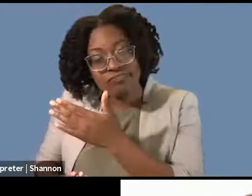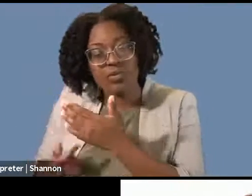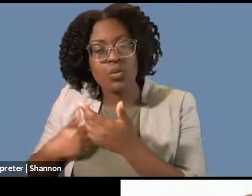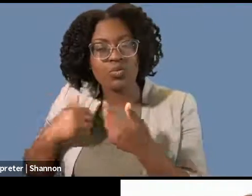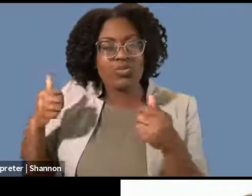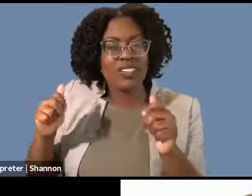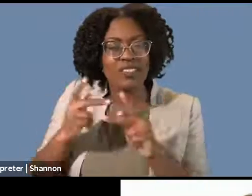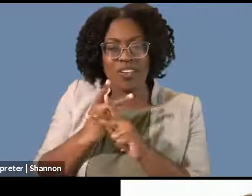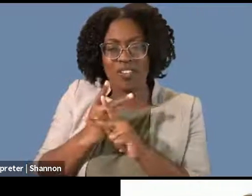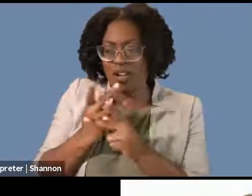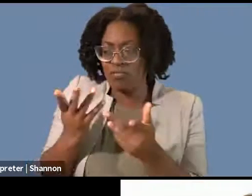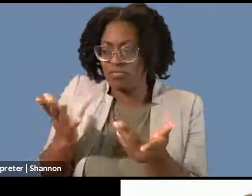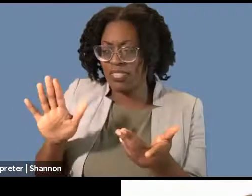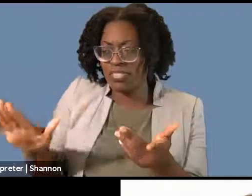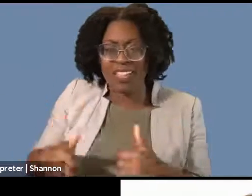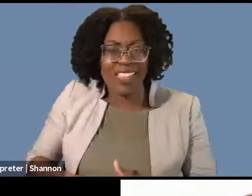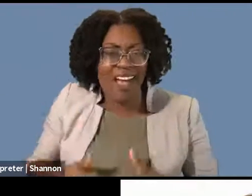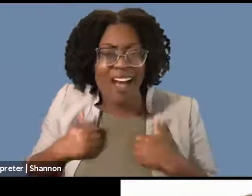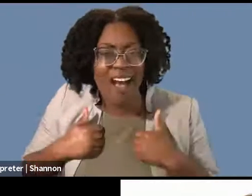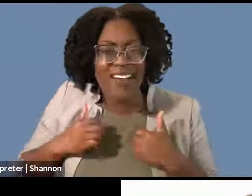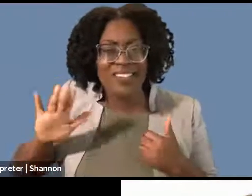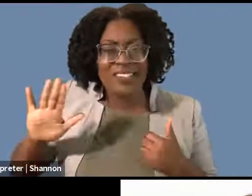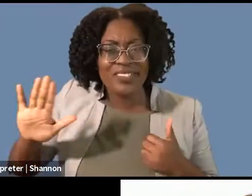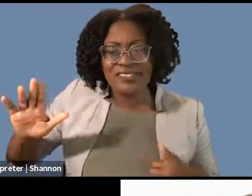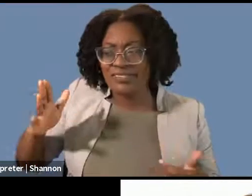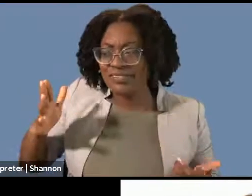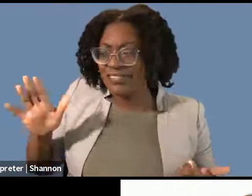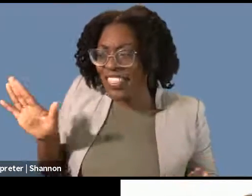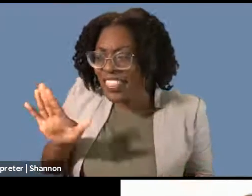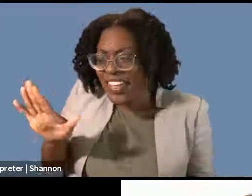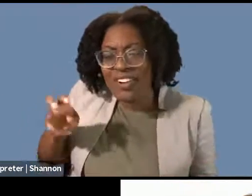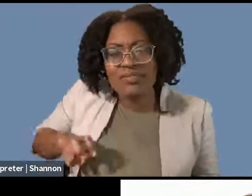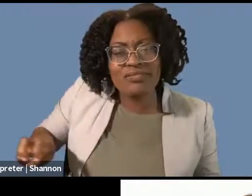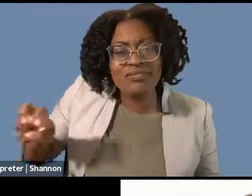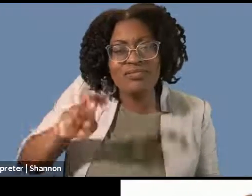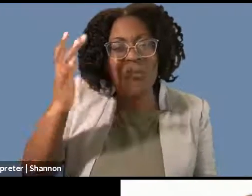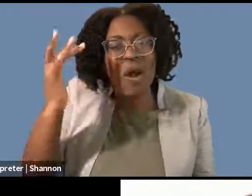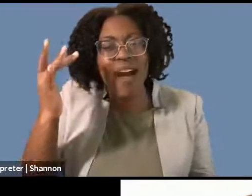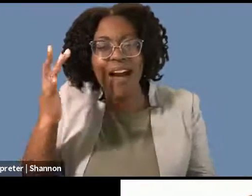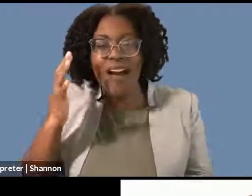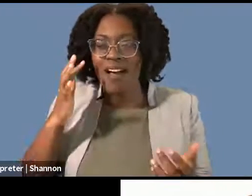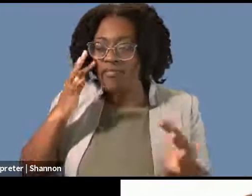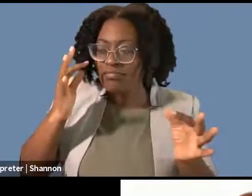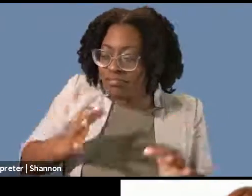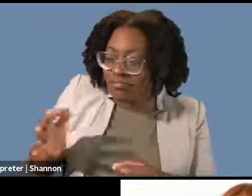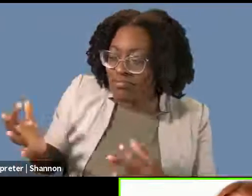choices and how that impacted me throughout my life and my career. MELINDA EPLER: Awesome.